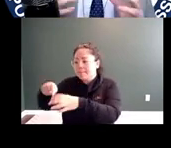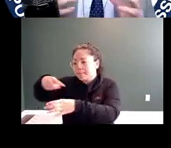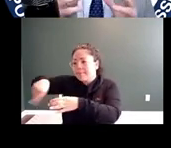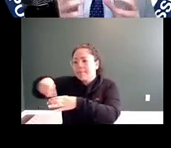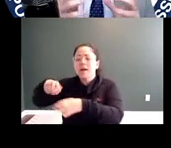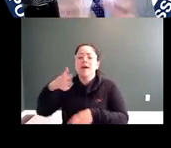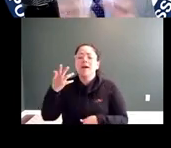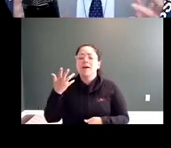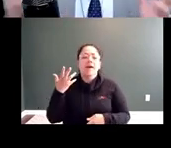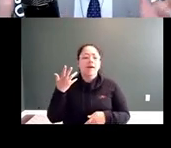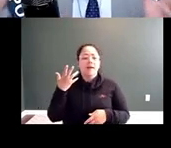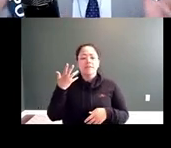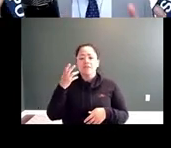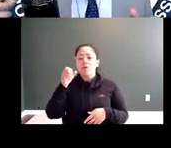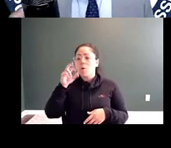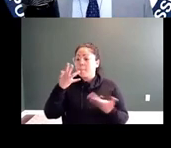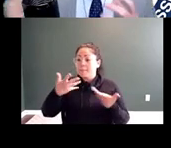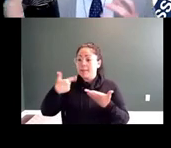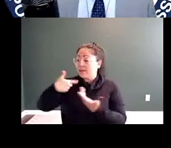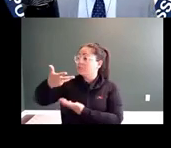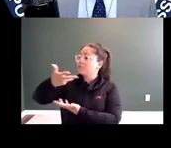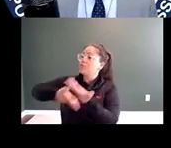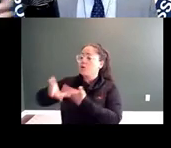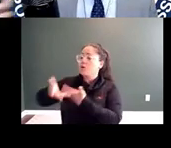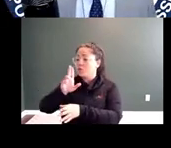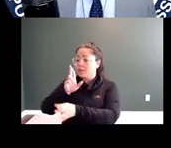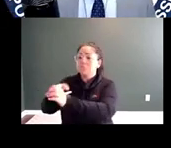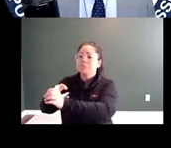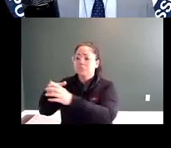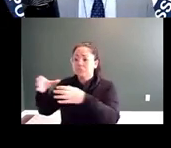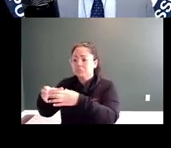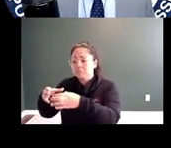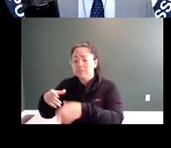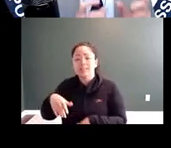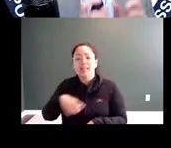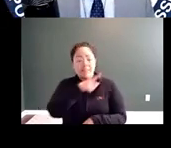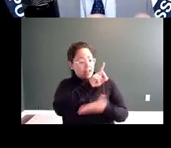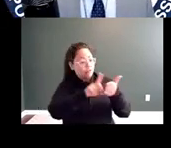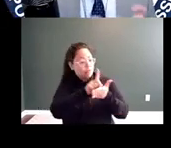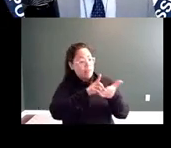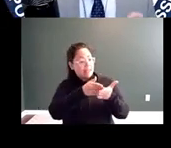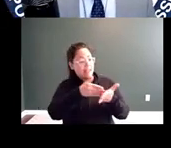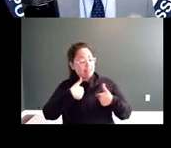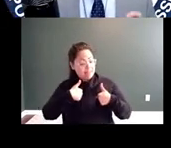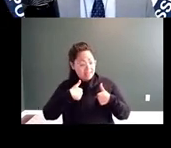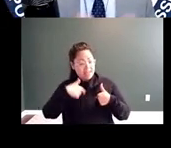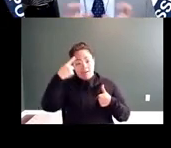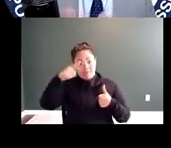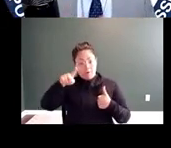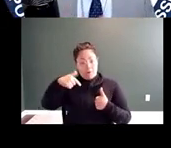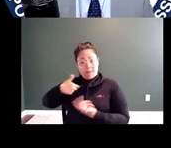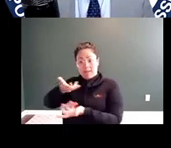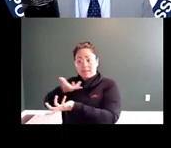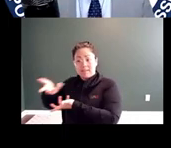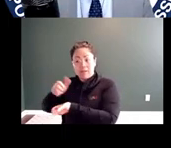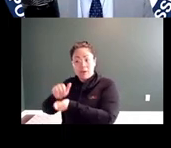or even a social group that's associated with a national origin group. If the company takes an adverse action because of your association